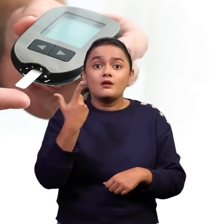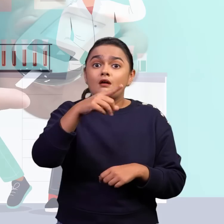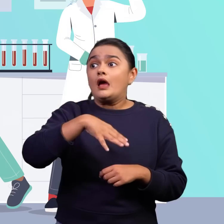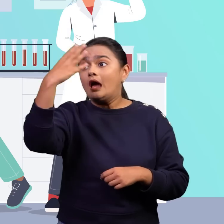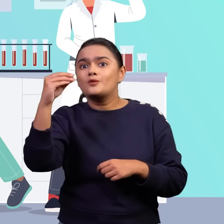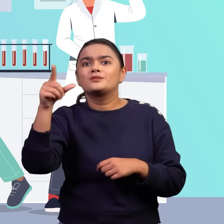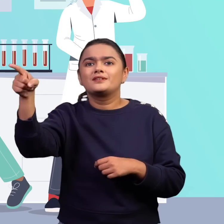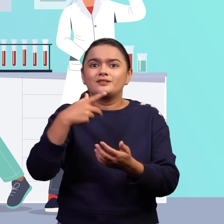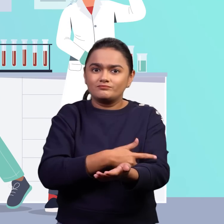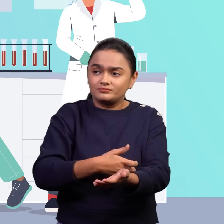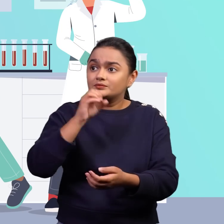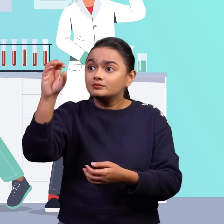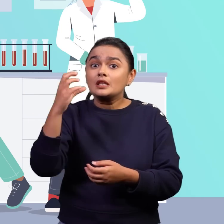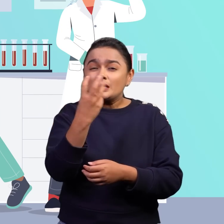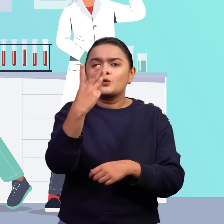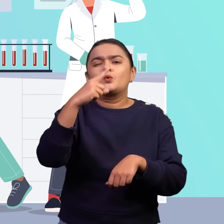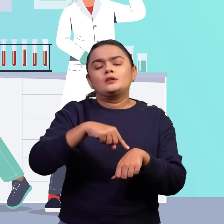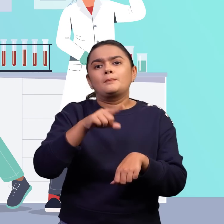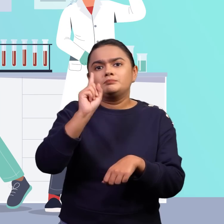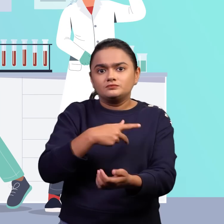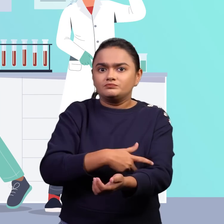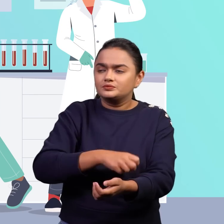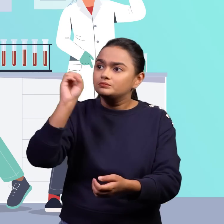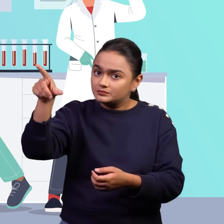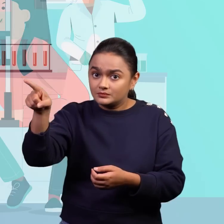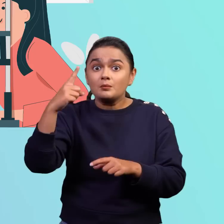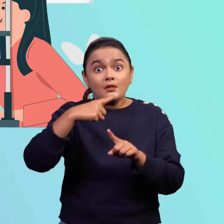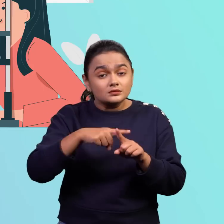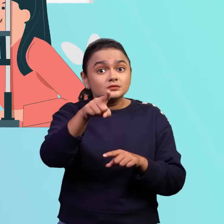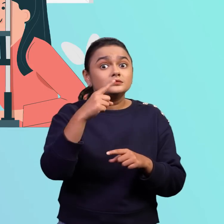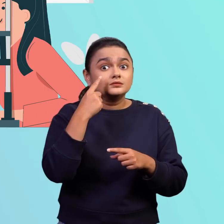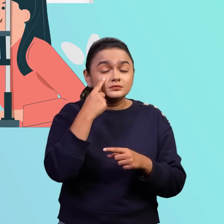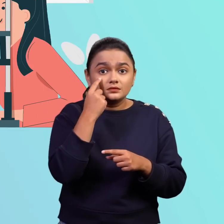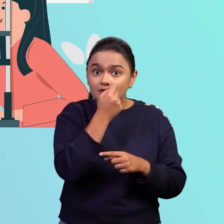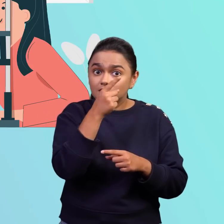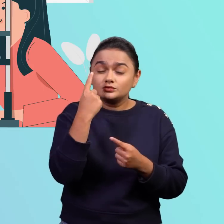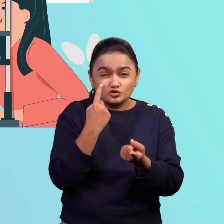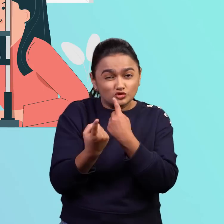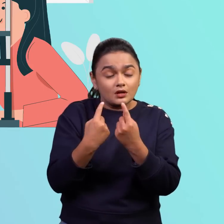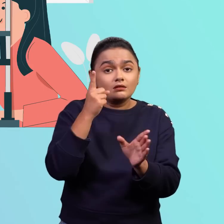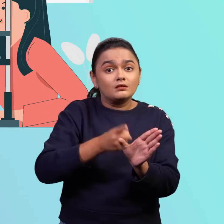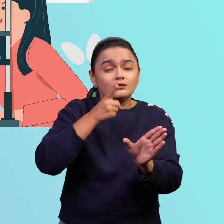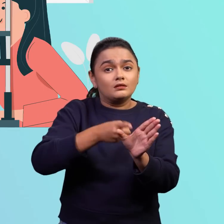Get it tested at a pathology lab every 3 months. Also, get your eyes tested every year.